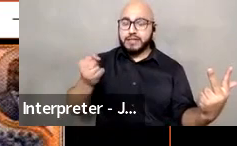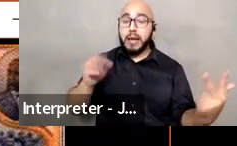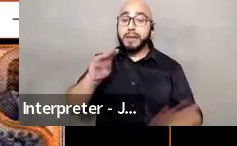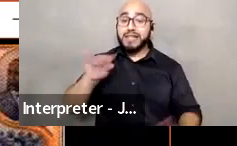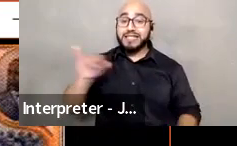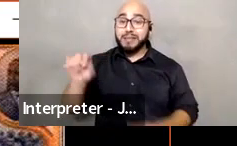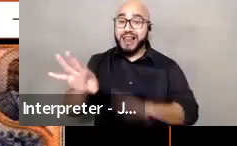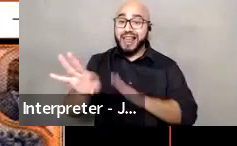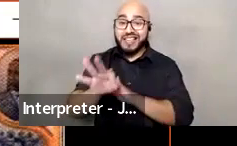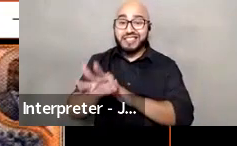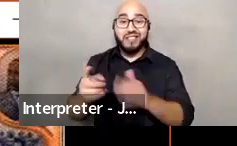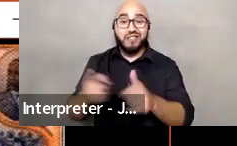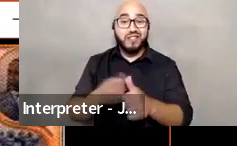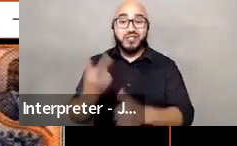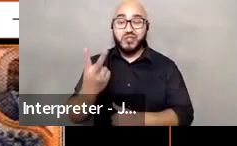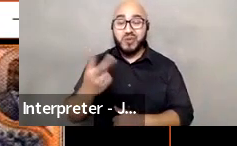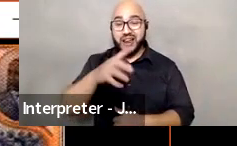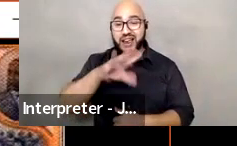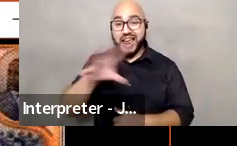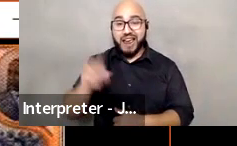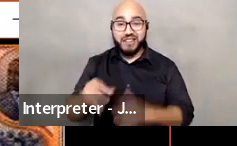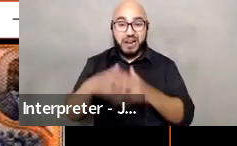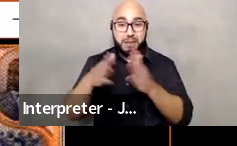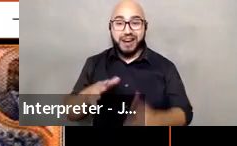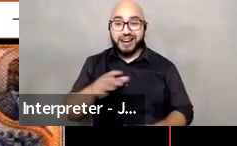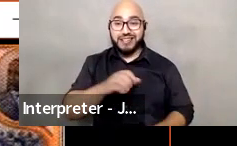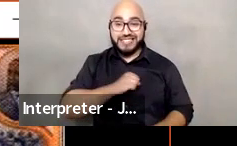African-American senators, the next senator.